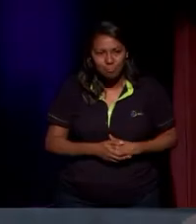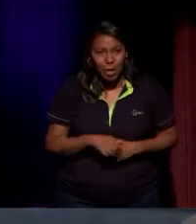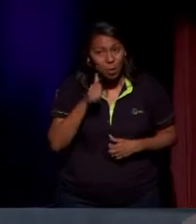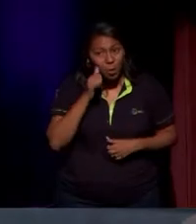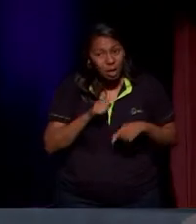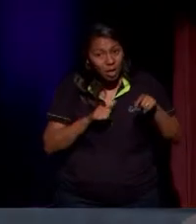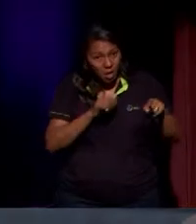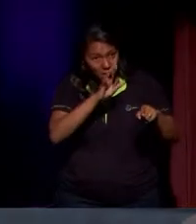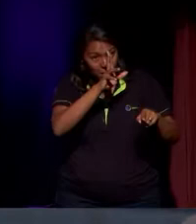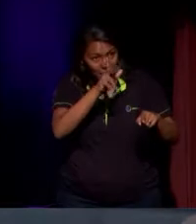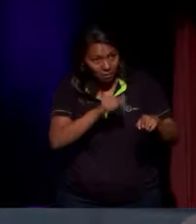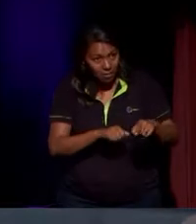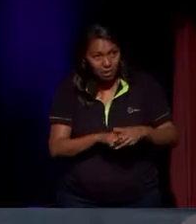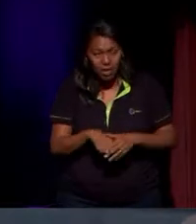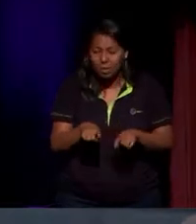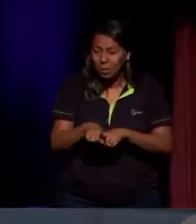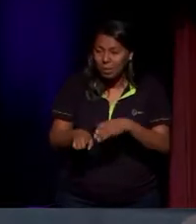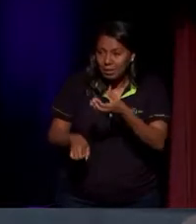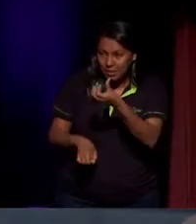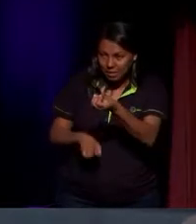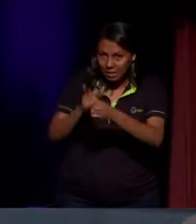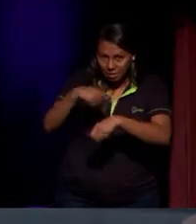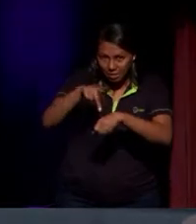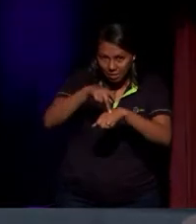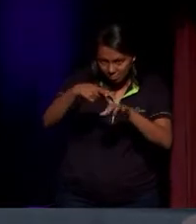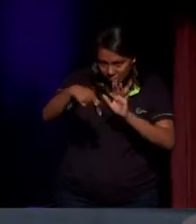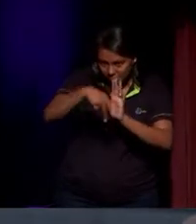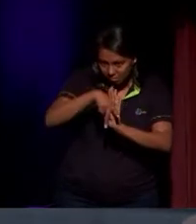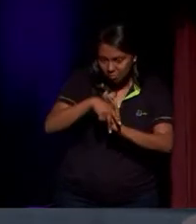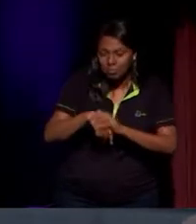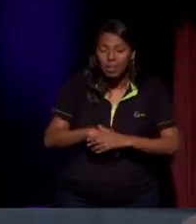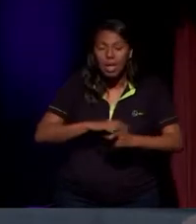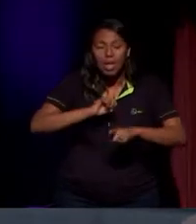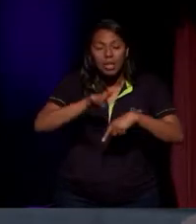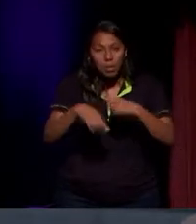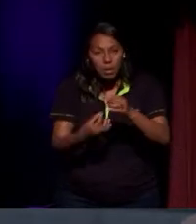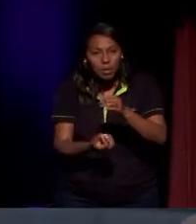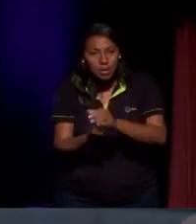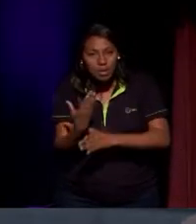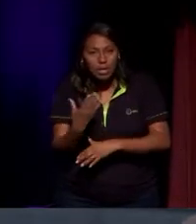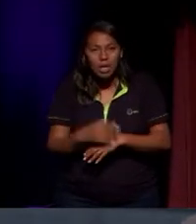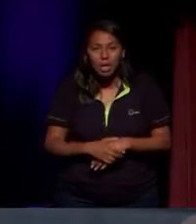with six countries in the region. We then created the Department of Women and Gender Studies